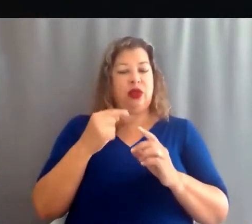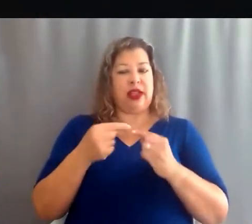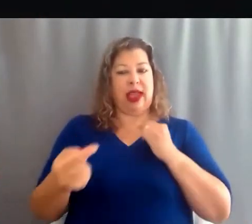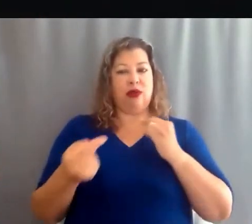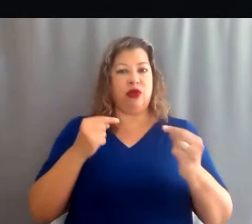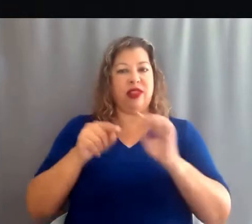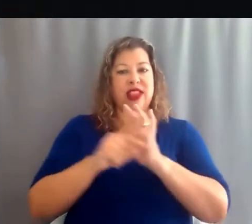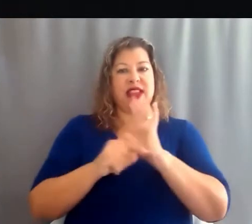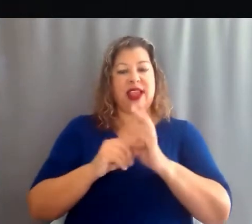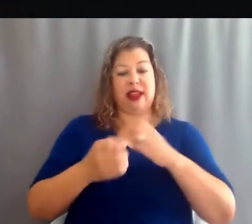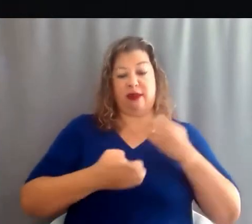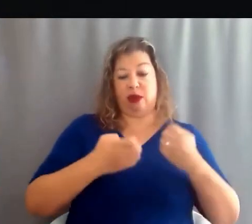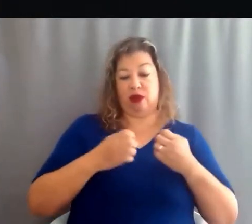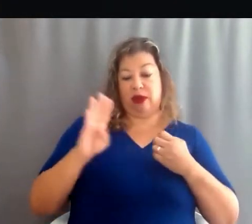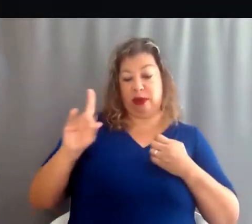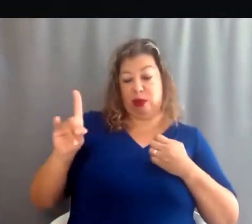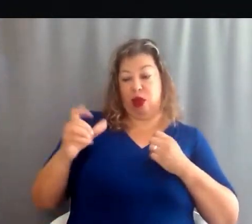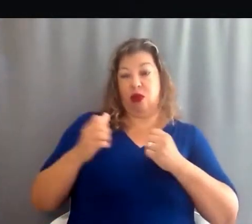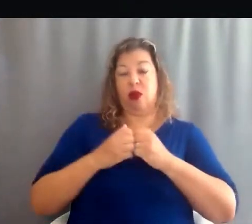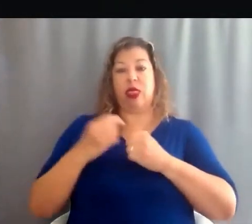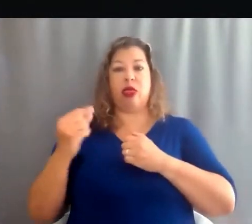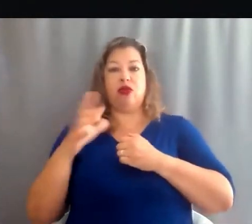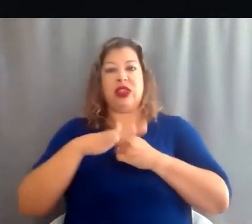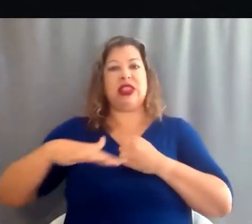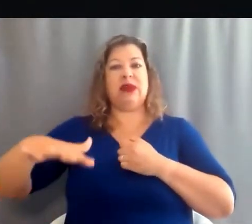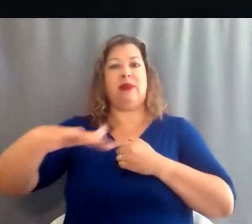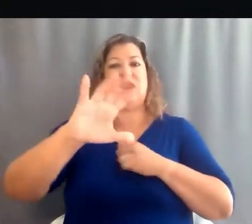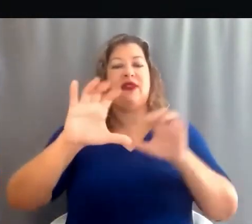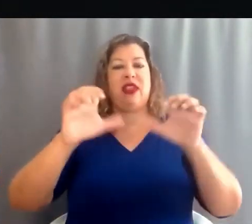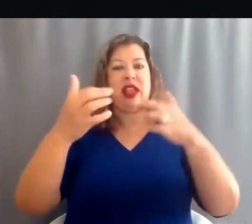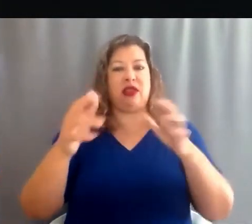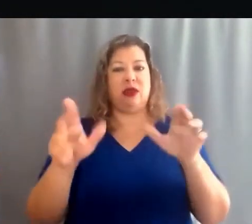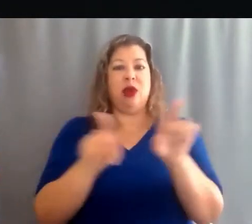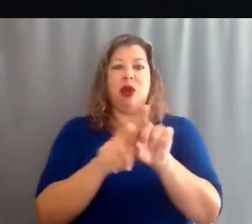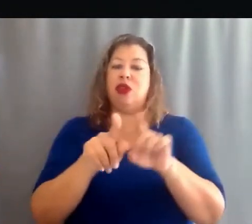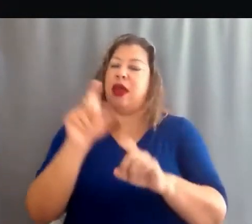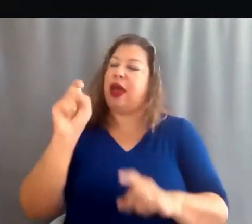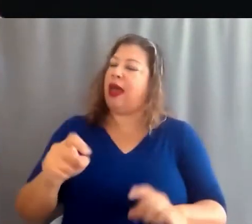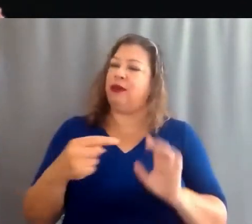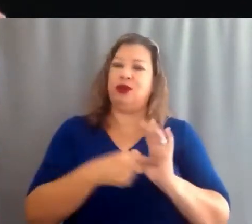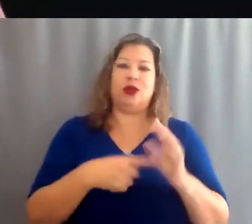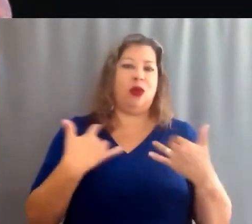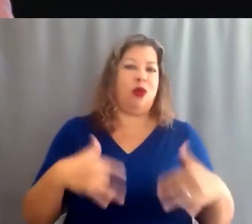emotions of the board with the green space of the classroom. I've also got to show you this. This is one of my favorite things ever.